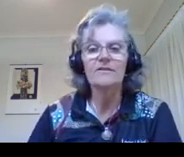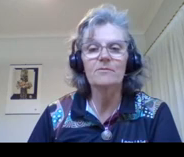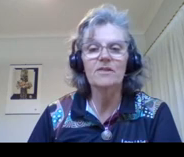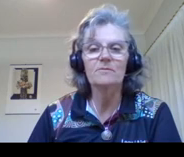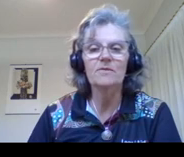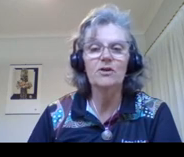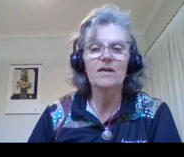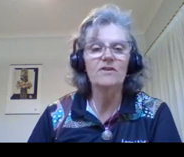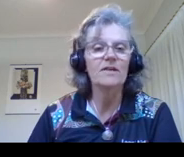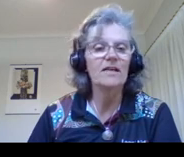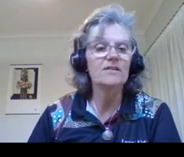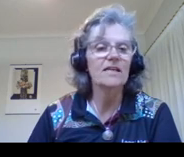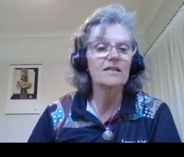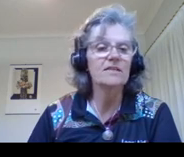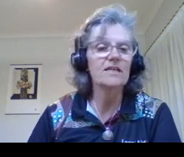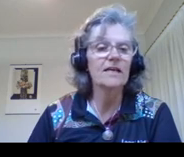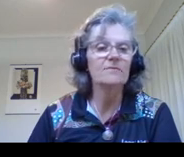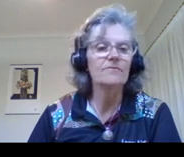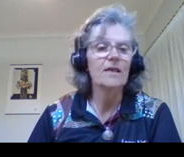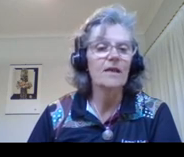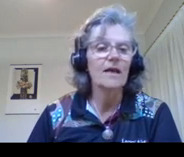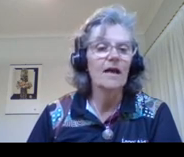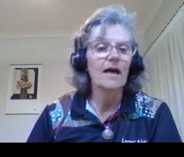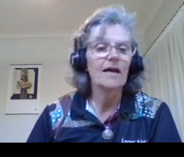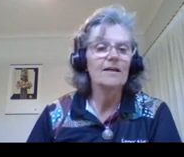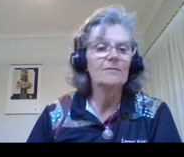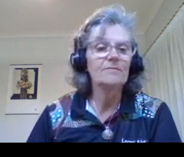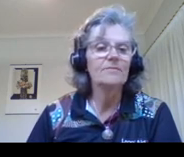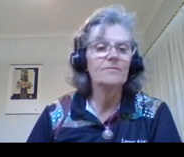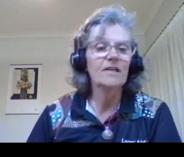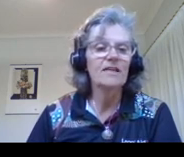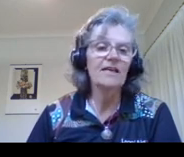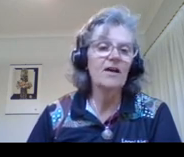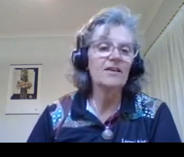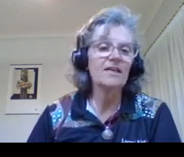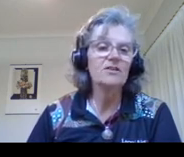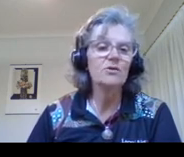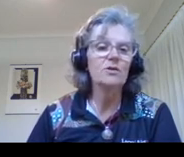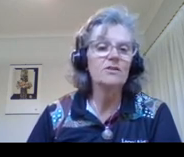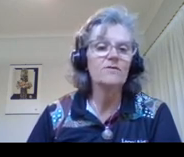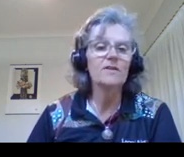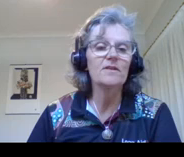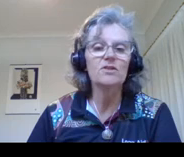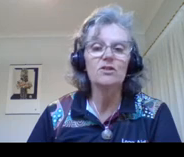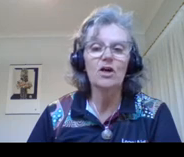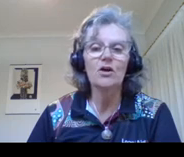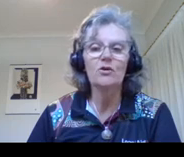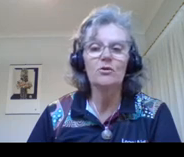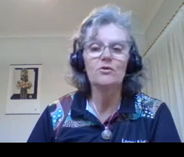of them turn up every cut second day but yeah I think it's good it's good for them to know who's